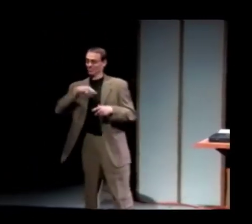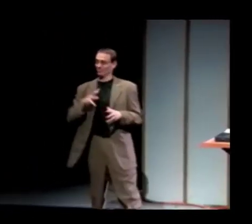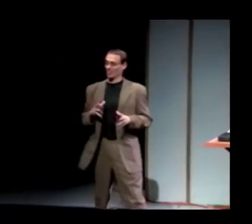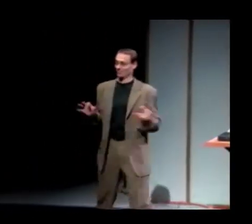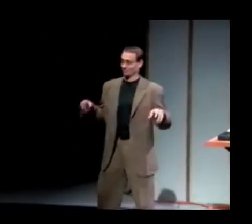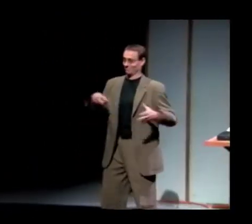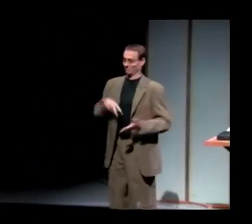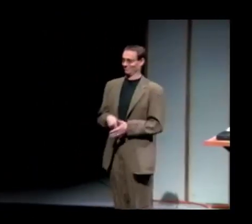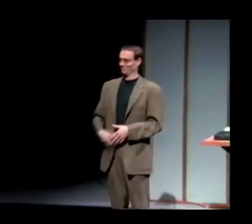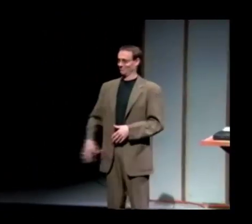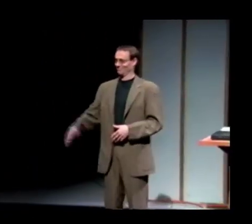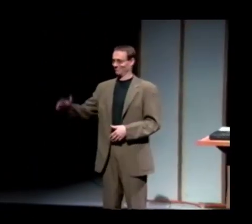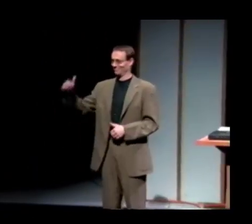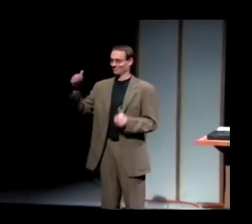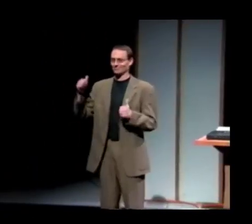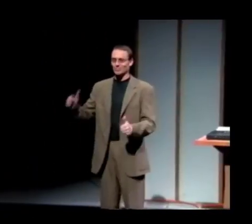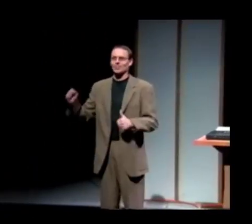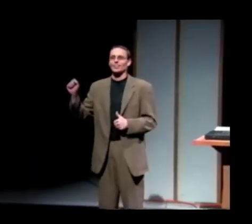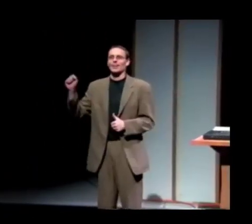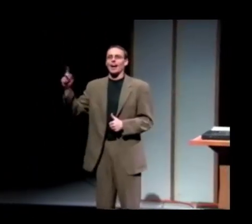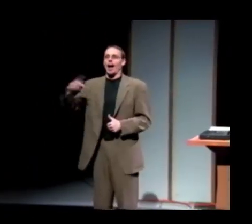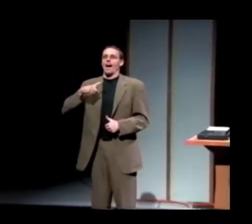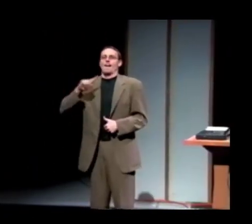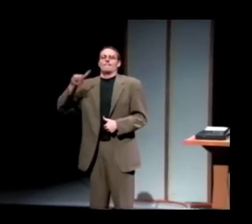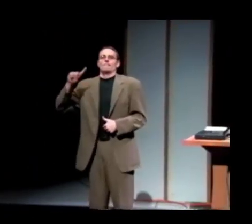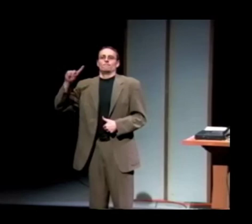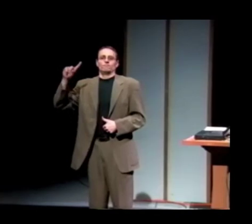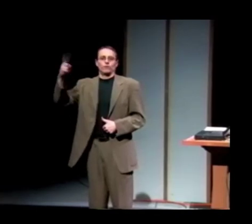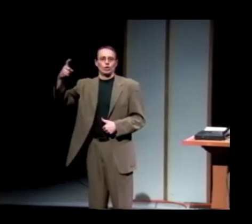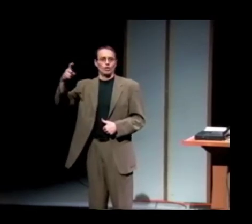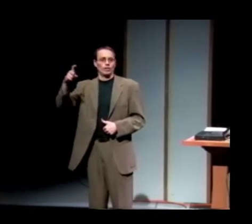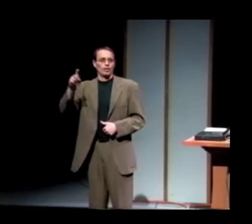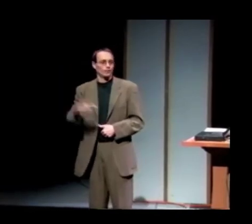THANK YOU VERY MUCH. CAN EVERYBODY SEE ME OK? GOOD. GREAT.